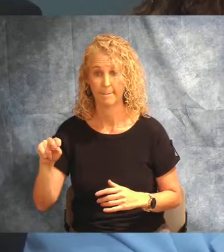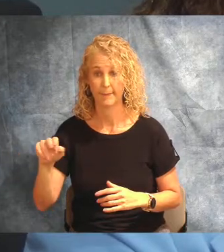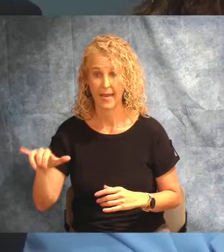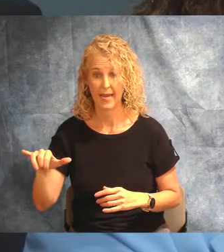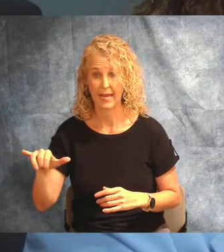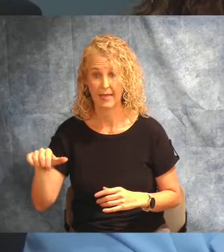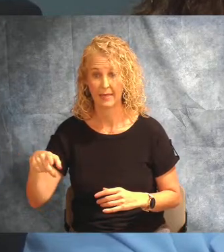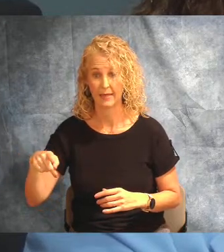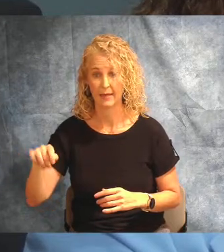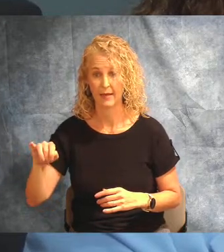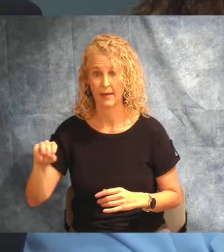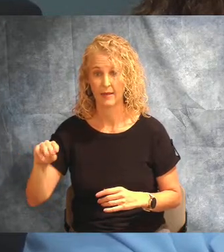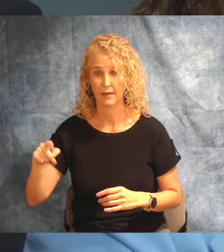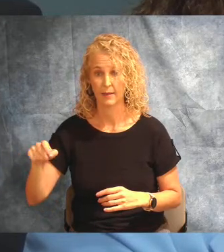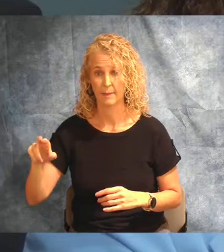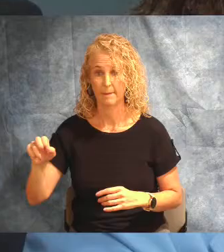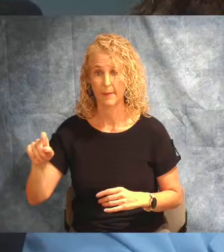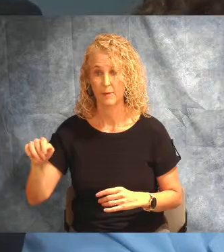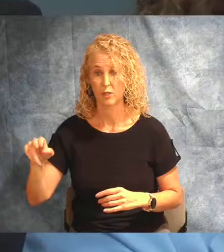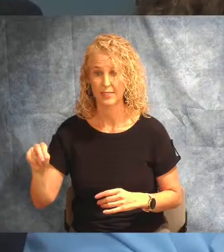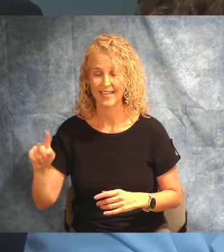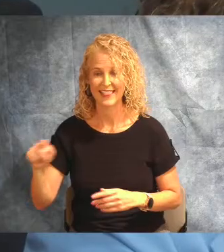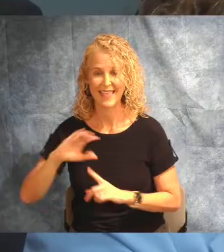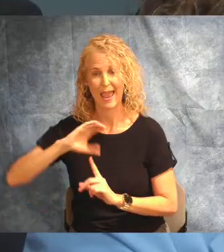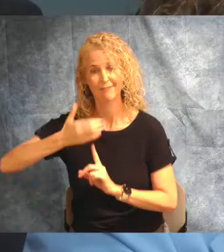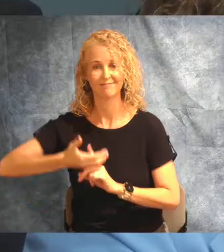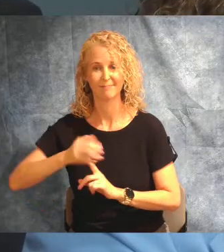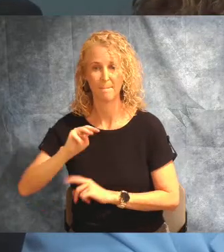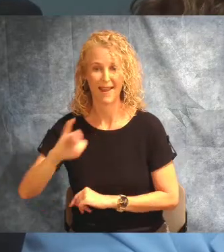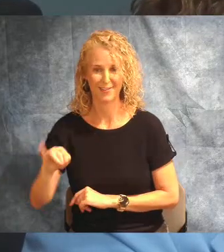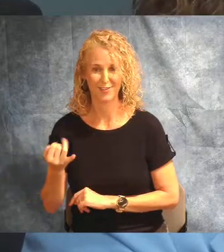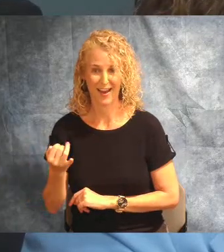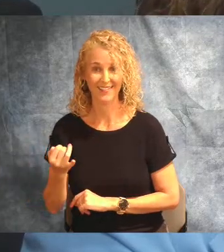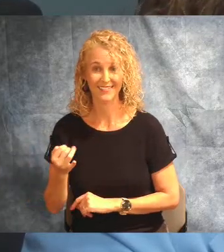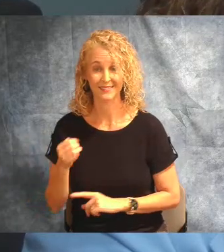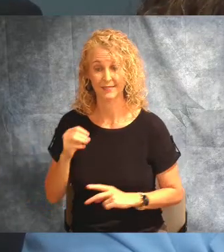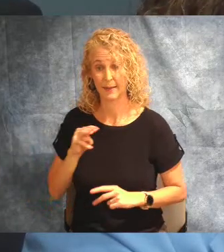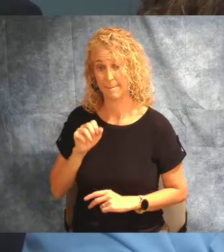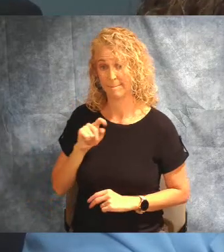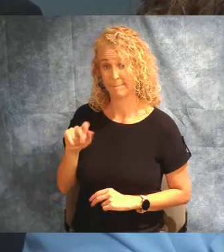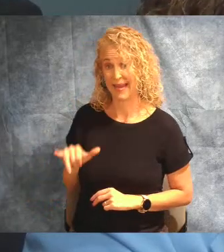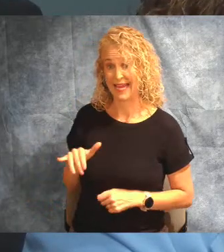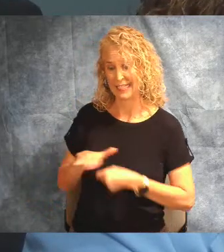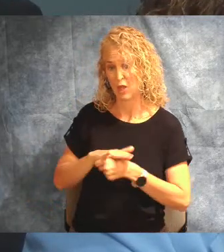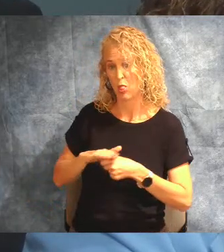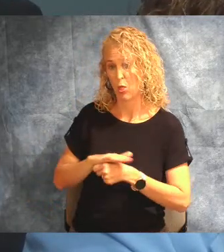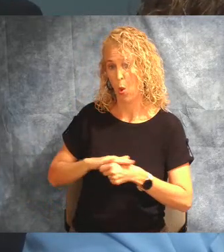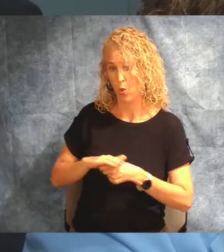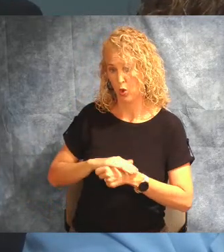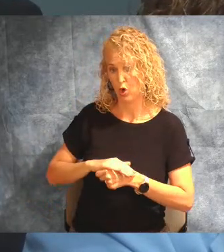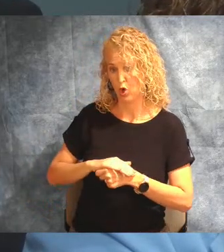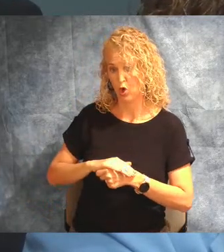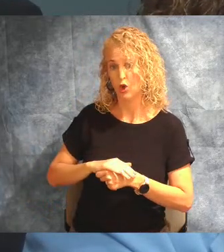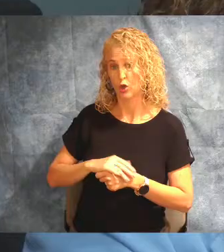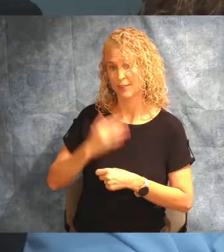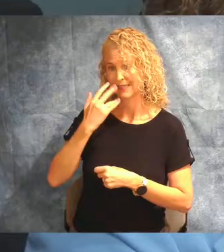Pimpton, who came in as Michael Jackson. Manny is a local artist, recording artist, came to the